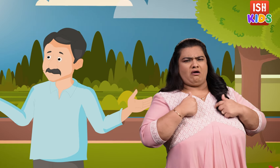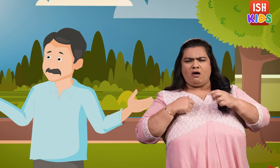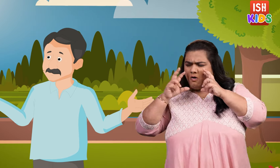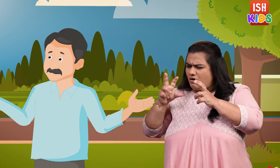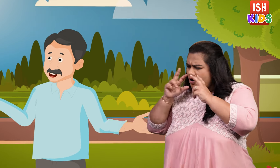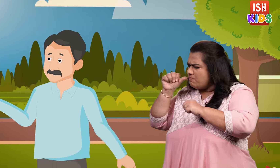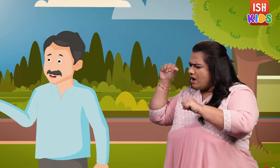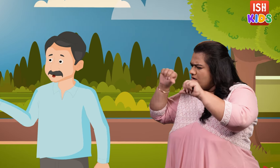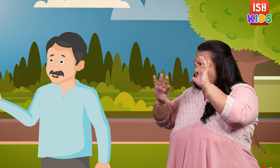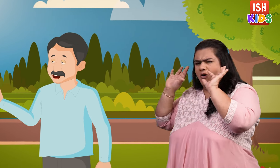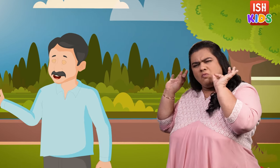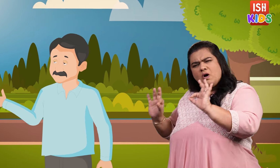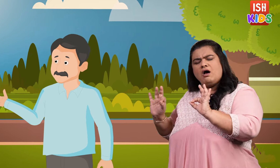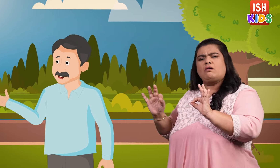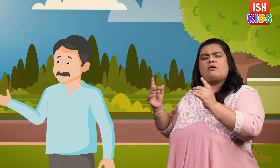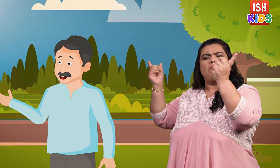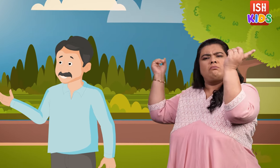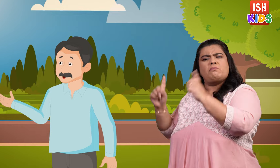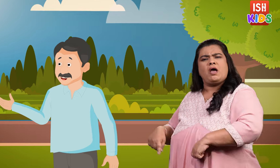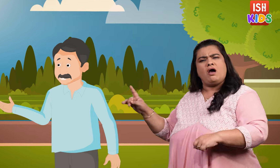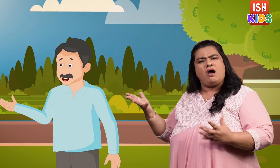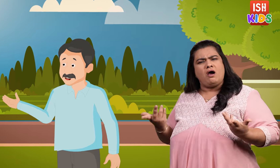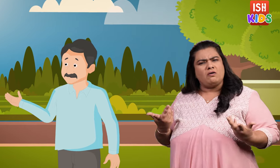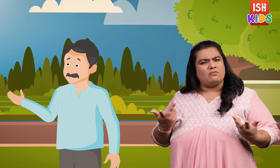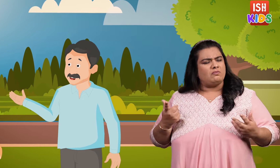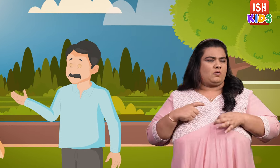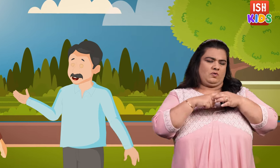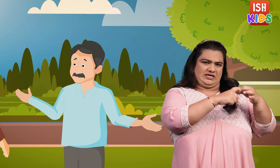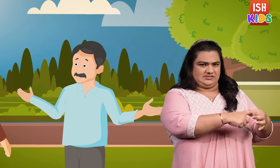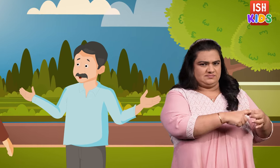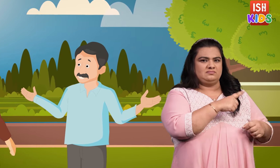I watered them, gave them so much attention but all of them uprooted. How is that so?"